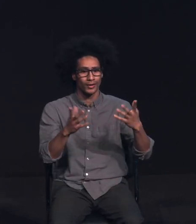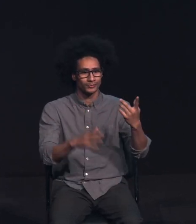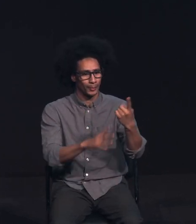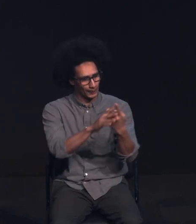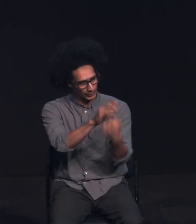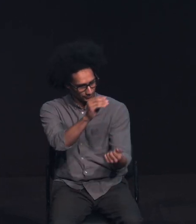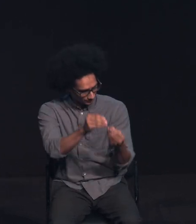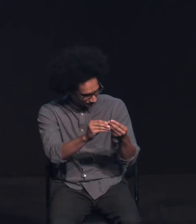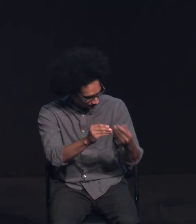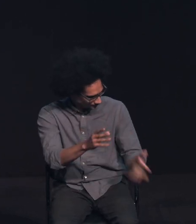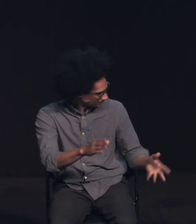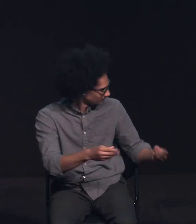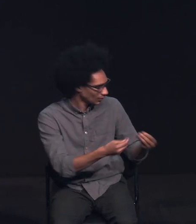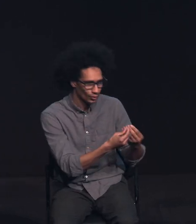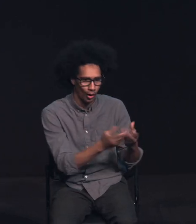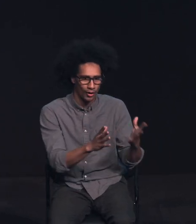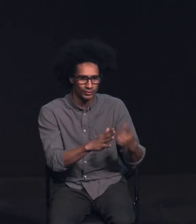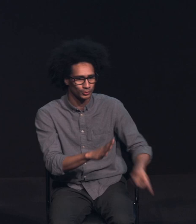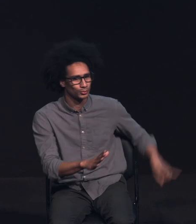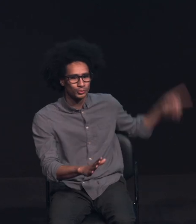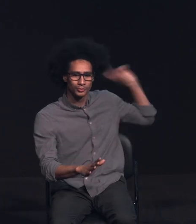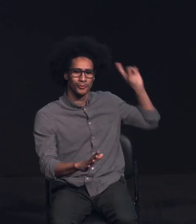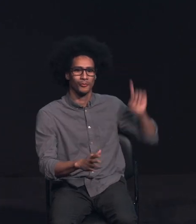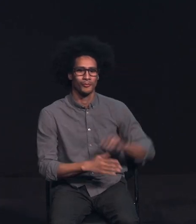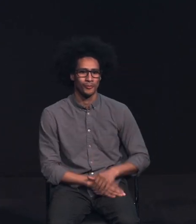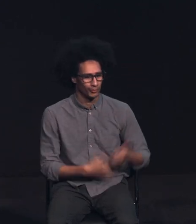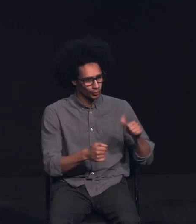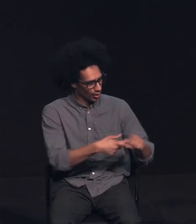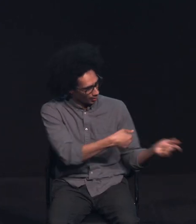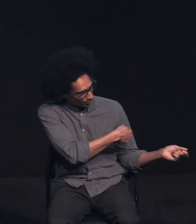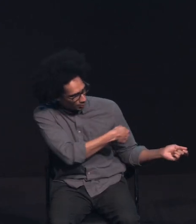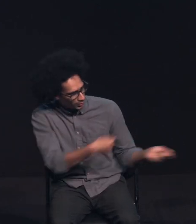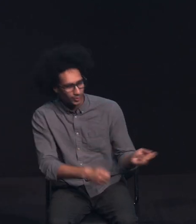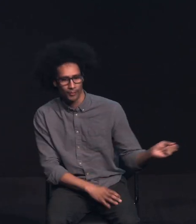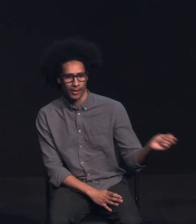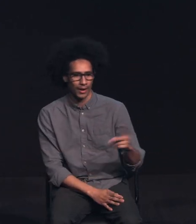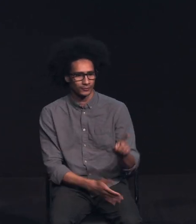And so I just want to walk through a few images and talk a